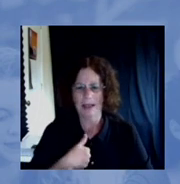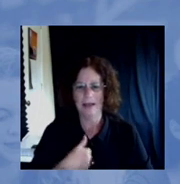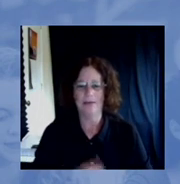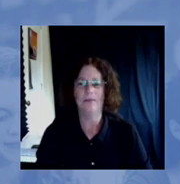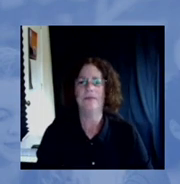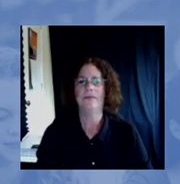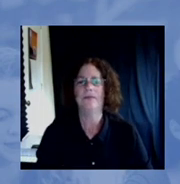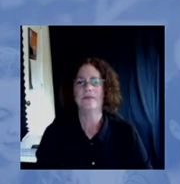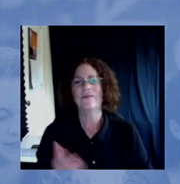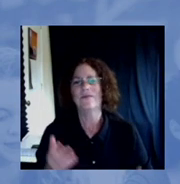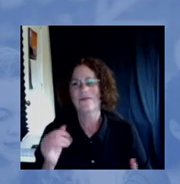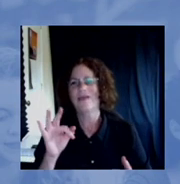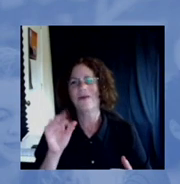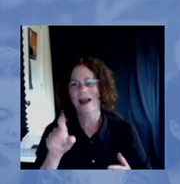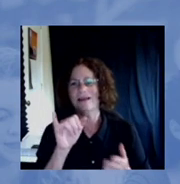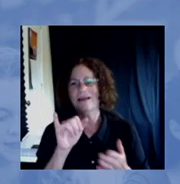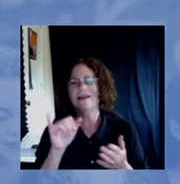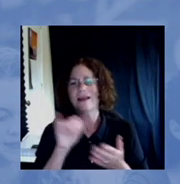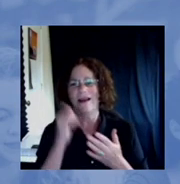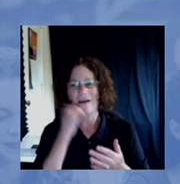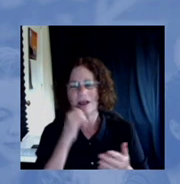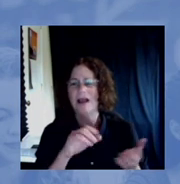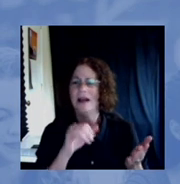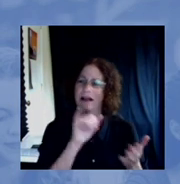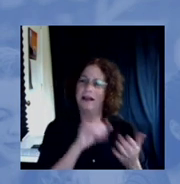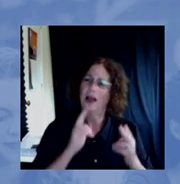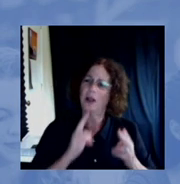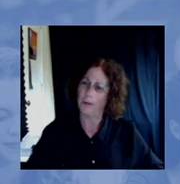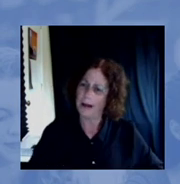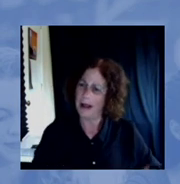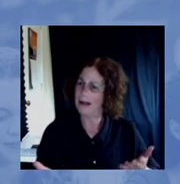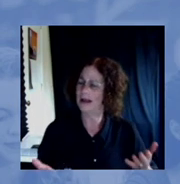QUESTION EVERY DAY, IS THIS DEHUMANIZING OR HUMANIZING WE'RE GOING TO GET TO REALLY IMPORTANT